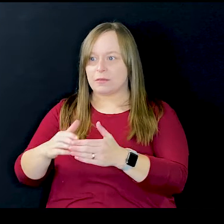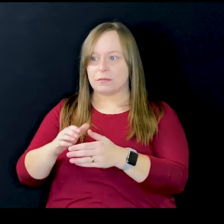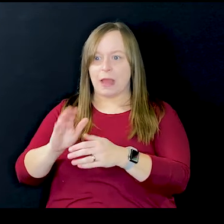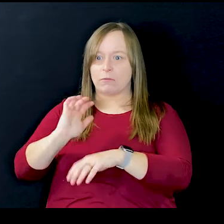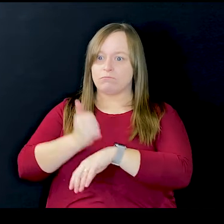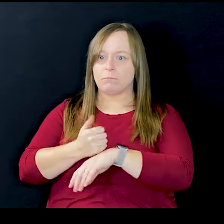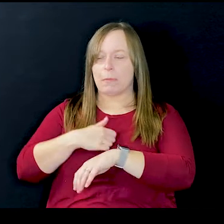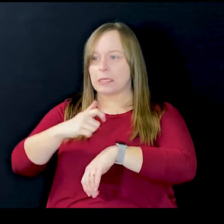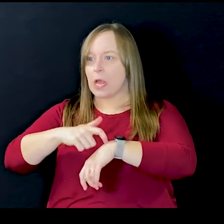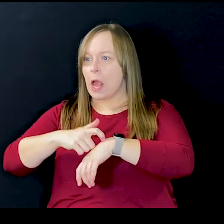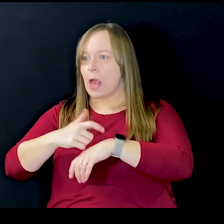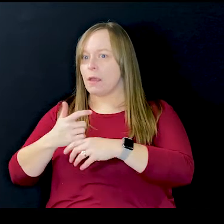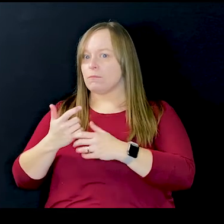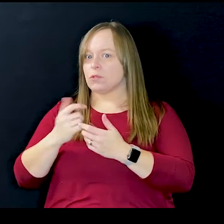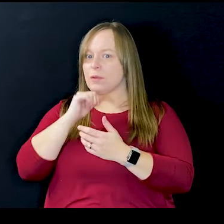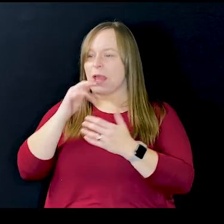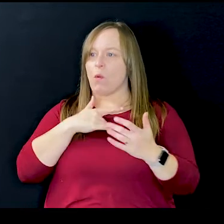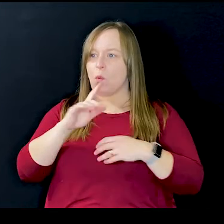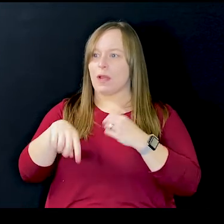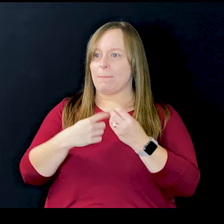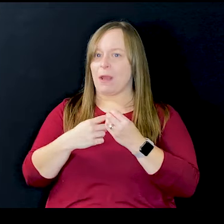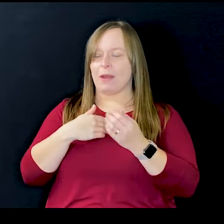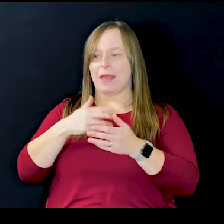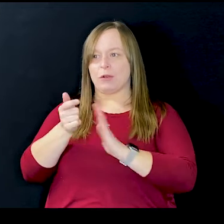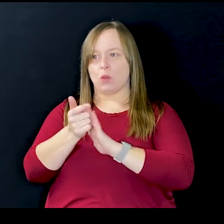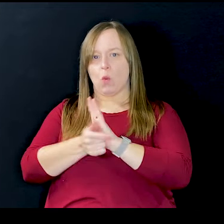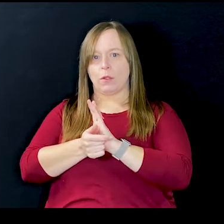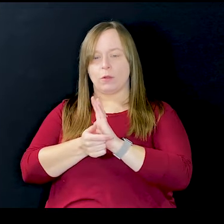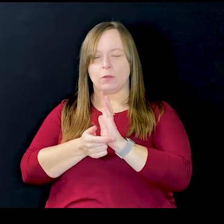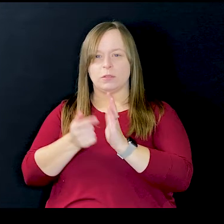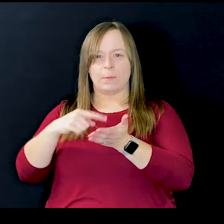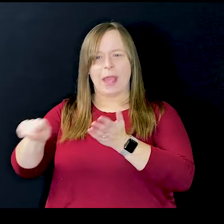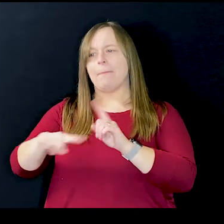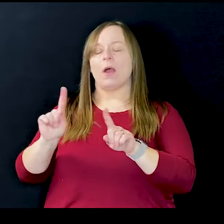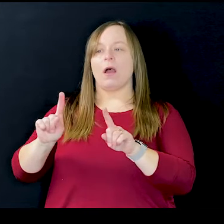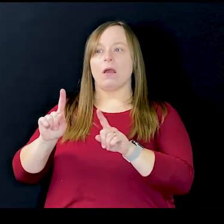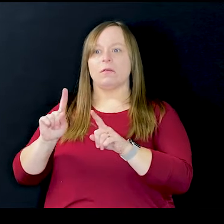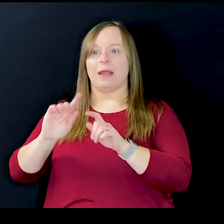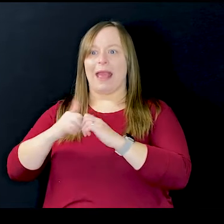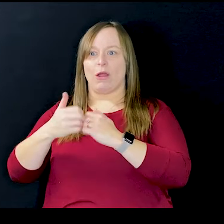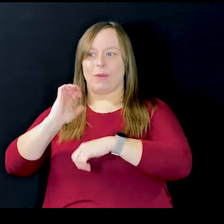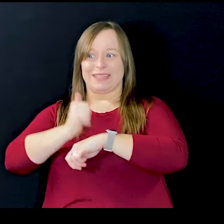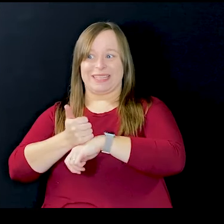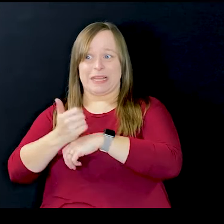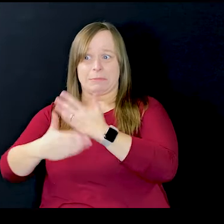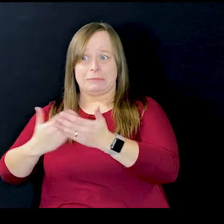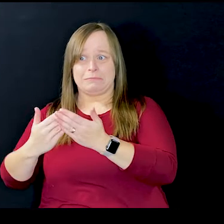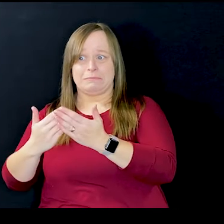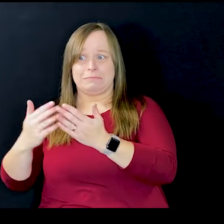I'll dedicate my time so we're not worried about having an attorney, but what's the infrastructure that needs to be in place?"